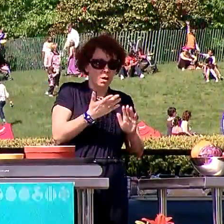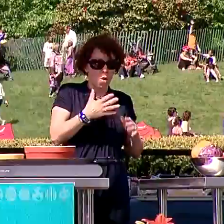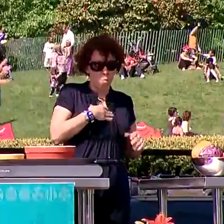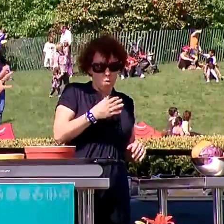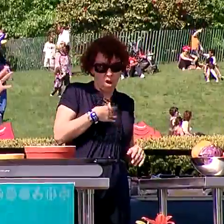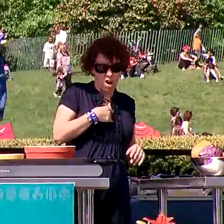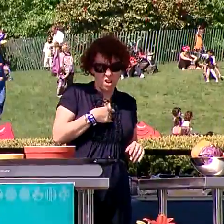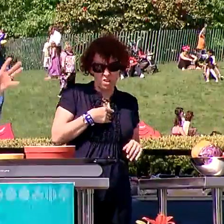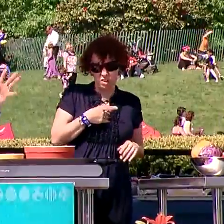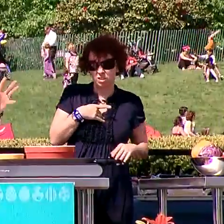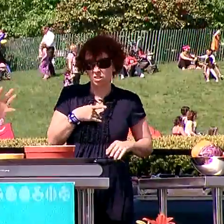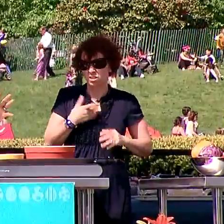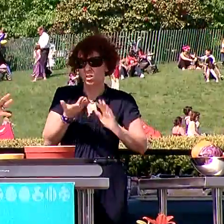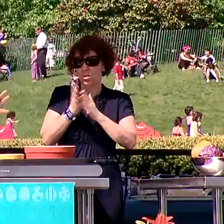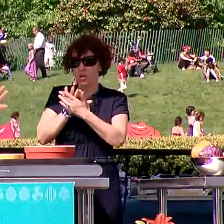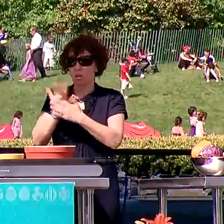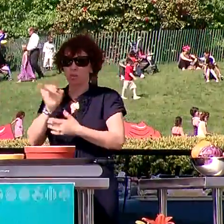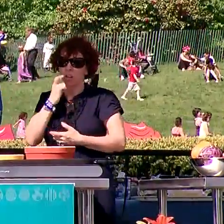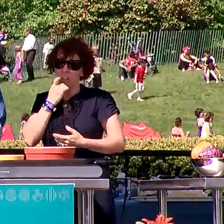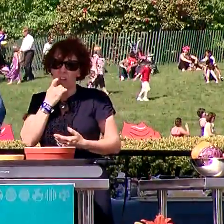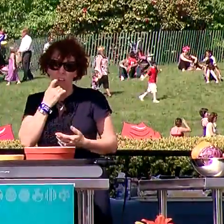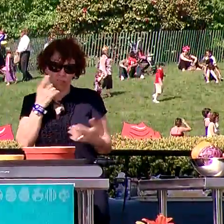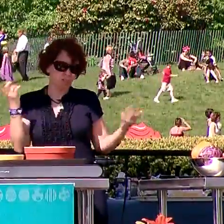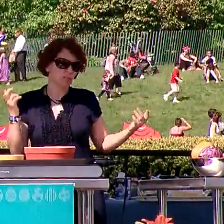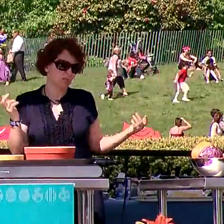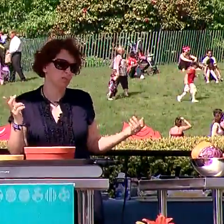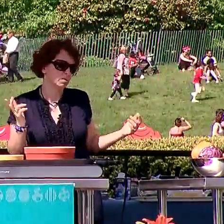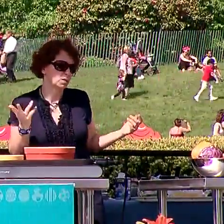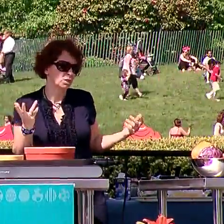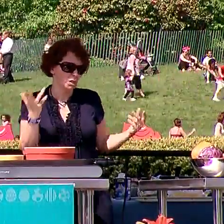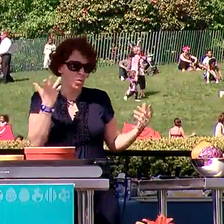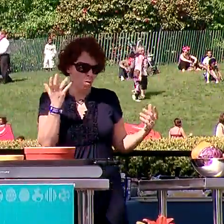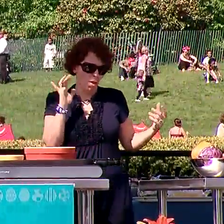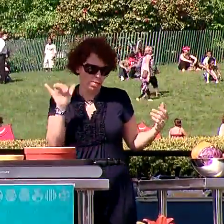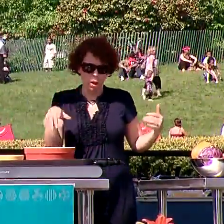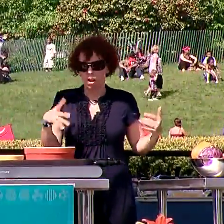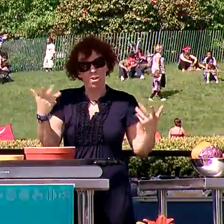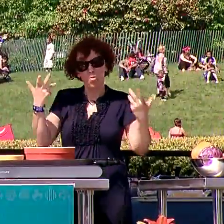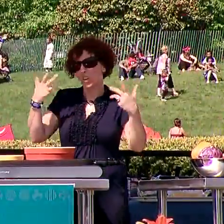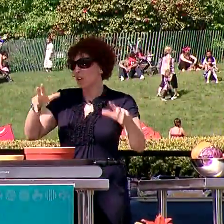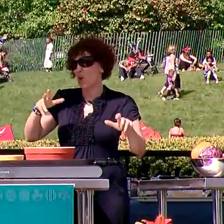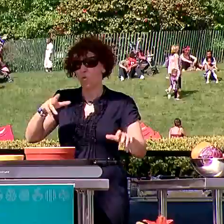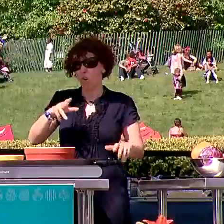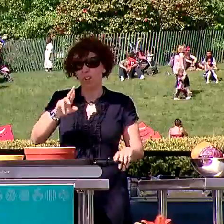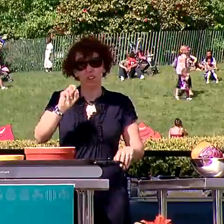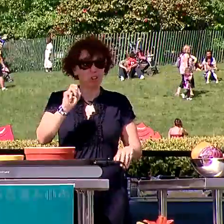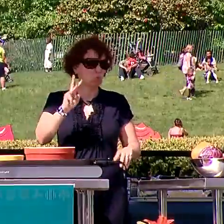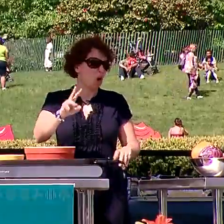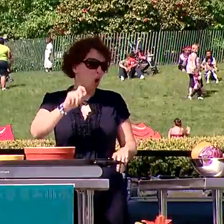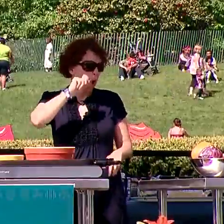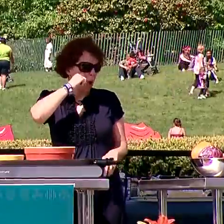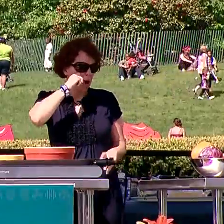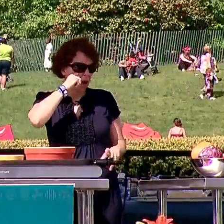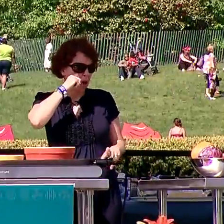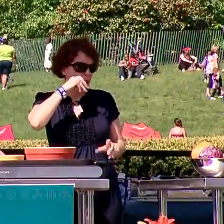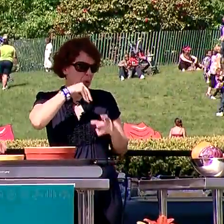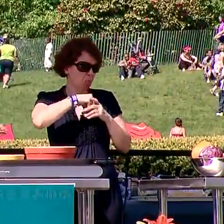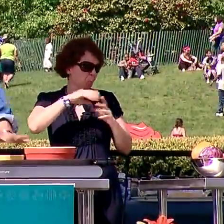glass, that's all that means, okay? So we want those to cook, because we don't want a raw onion in our quesadilla.